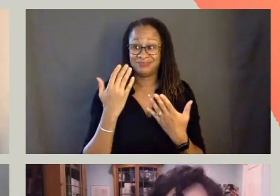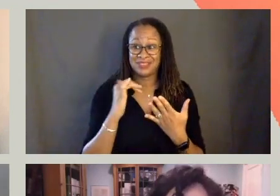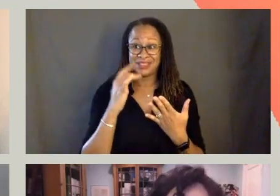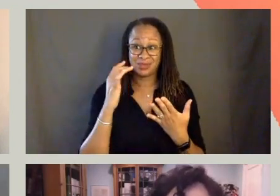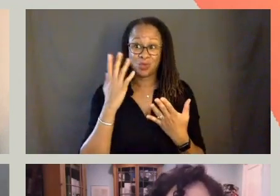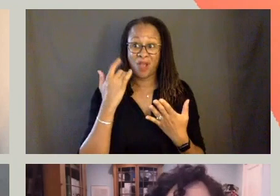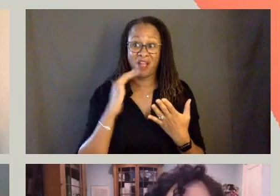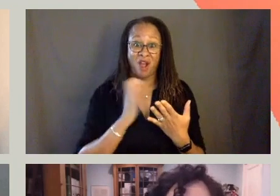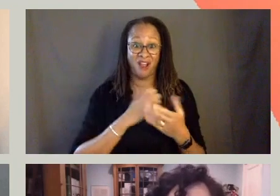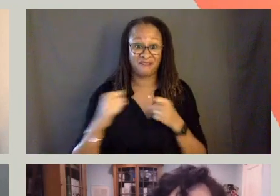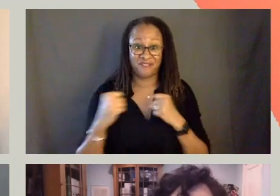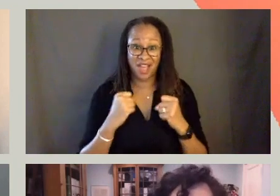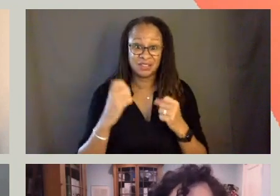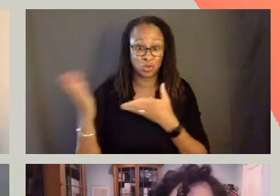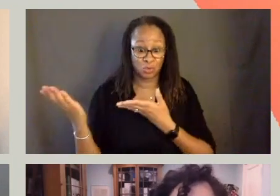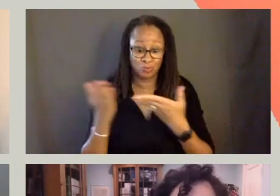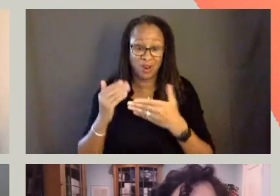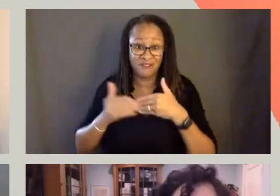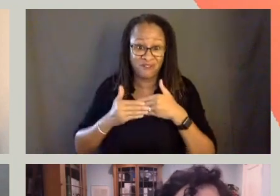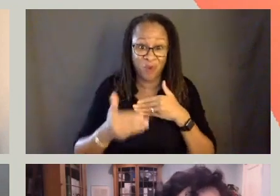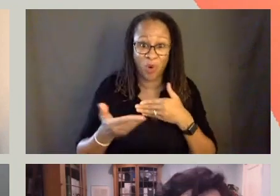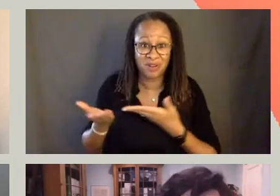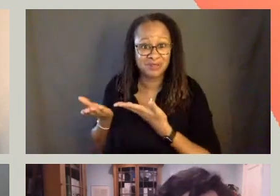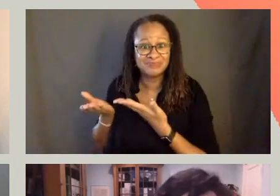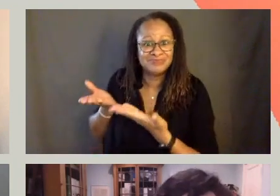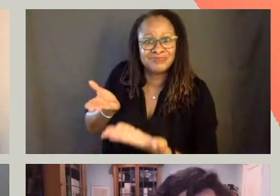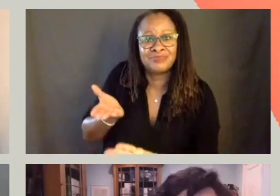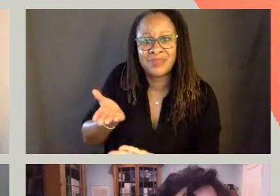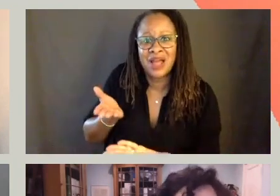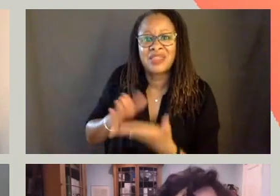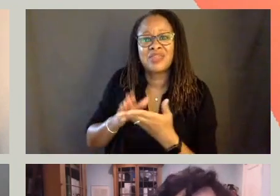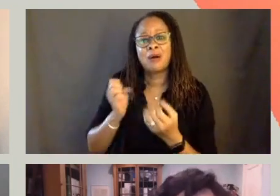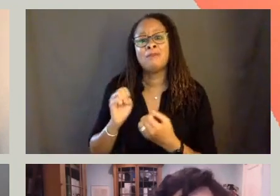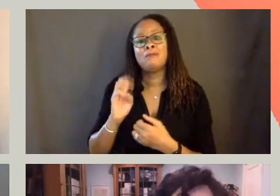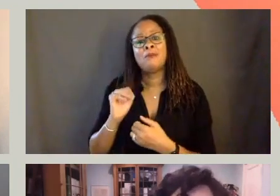Is to sort of bring forward the multiplicity of experience